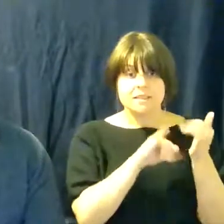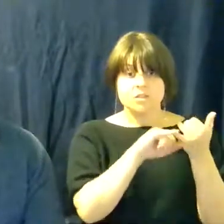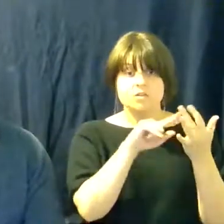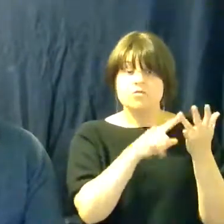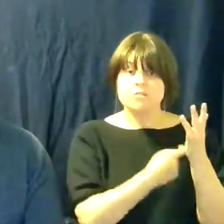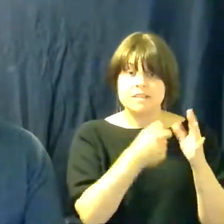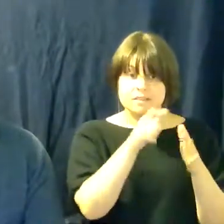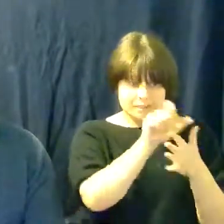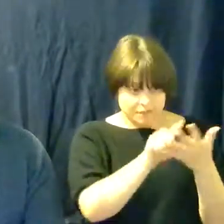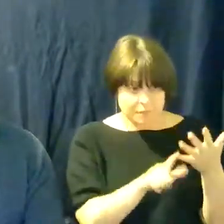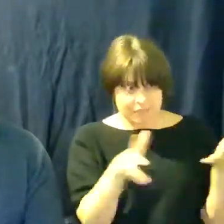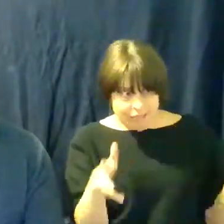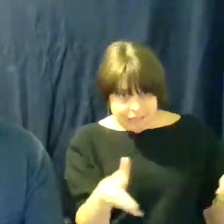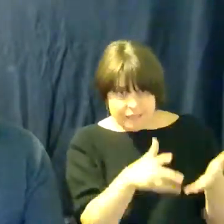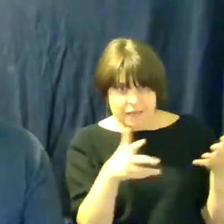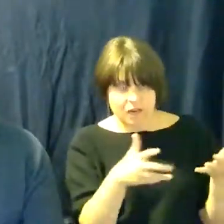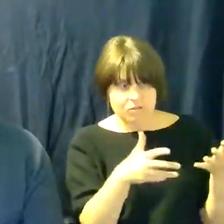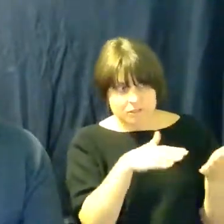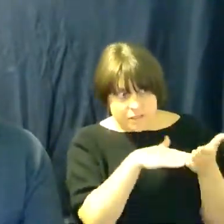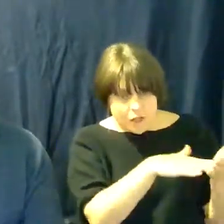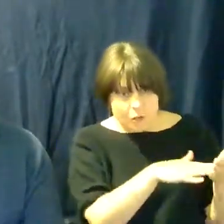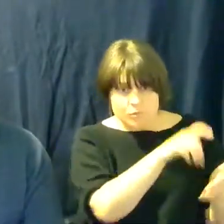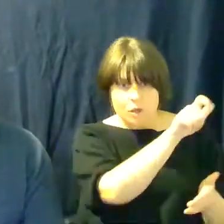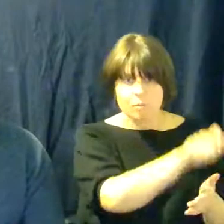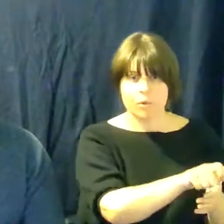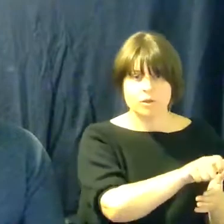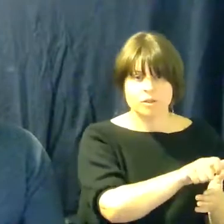through which mor a more